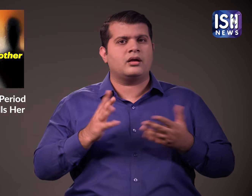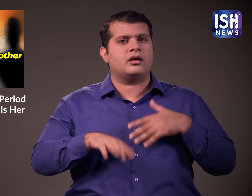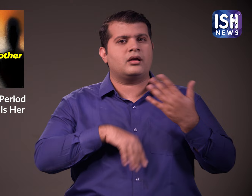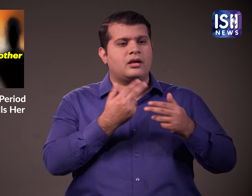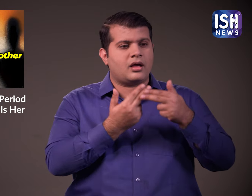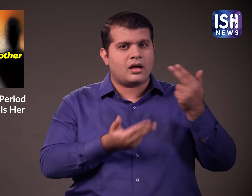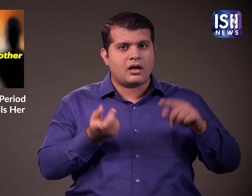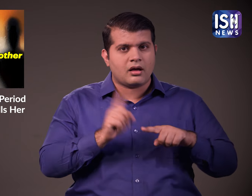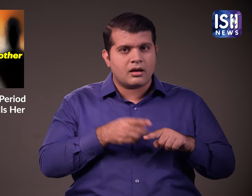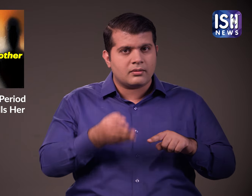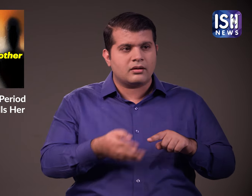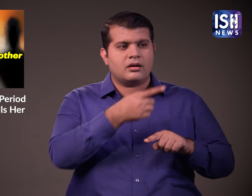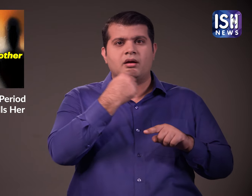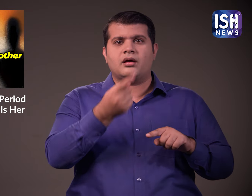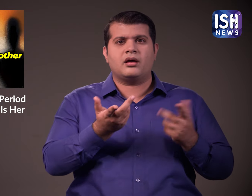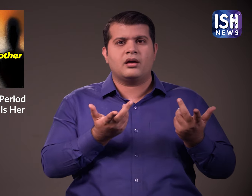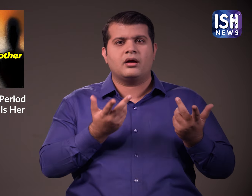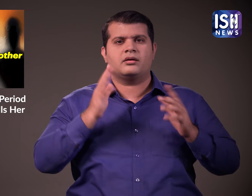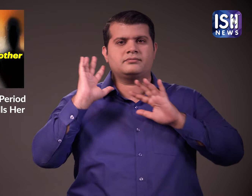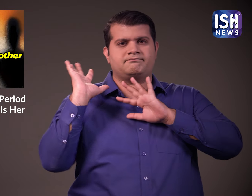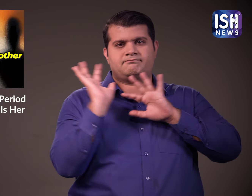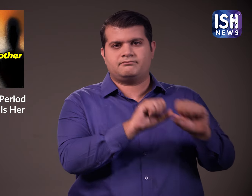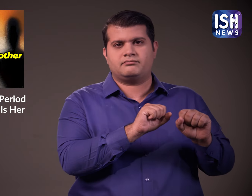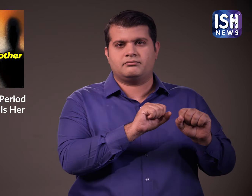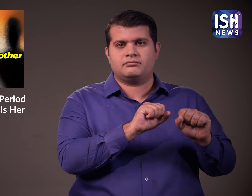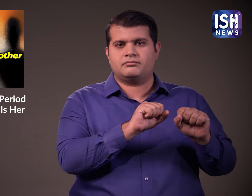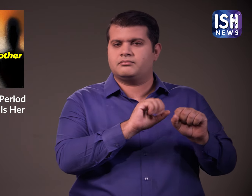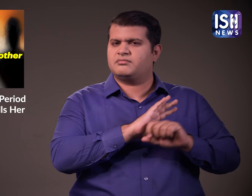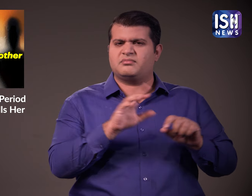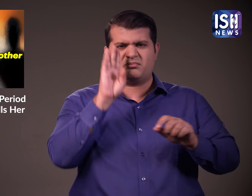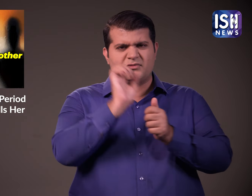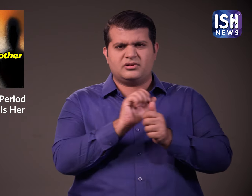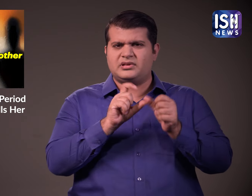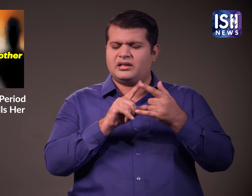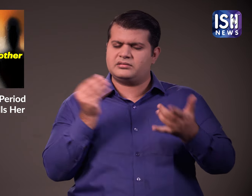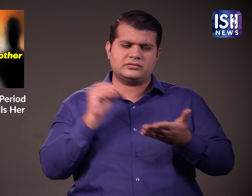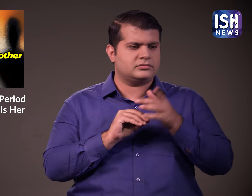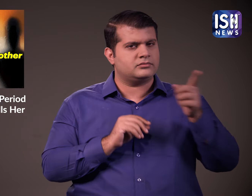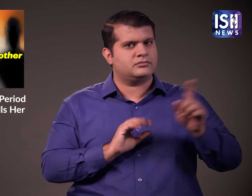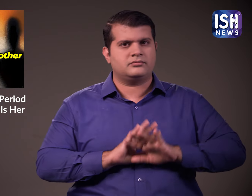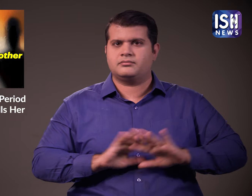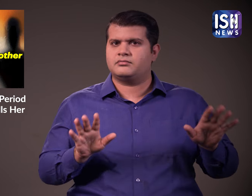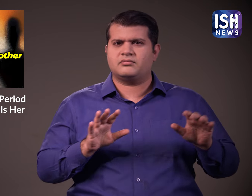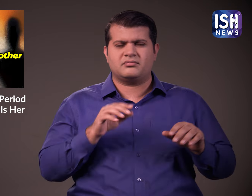A case of murder has been registered against the brother.